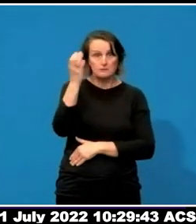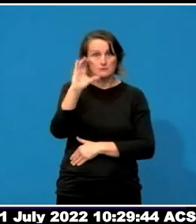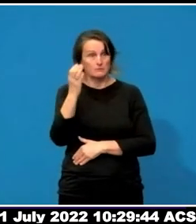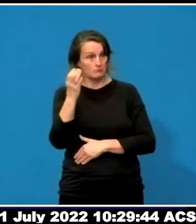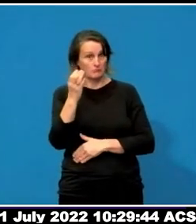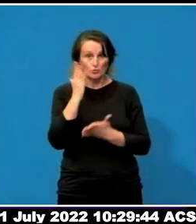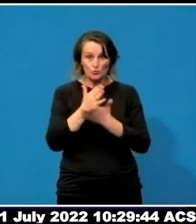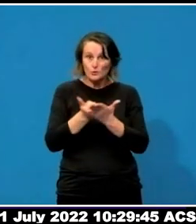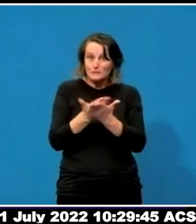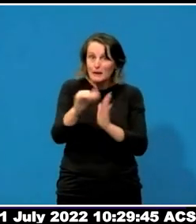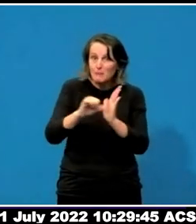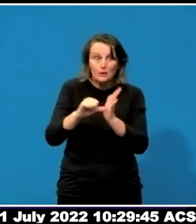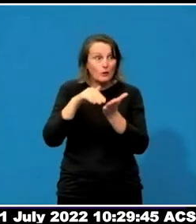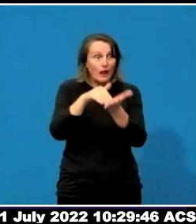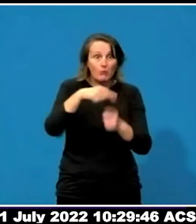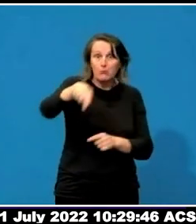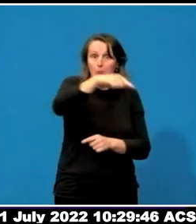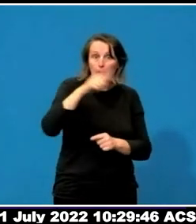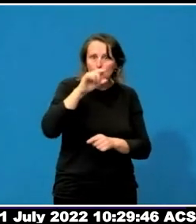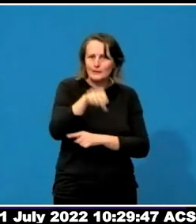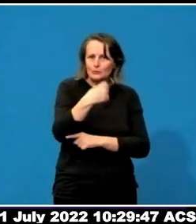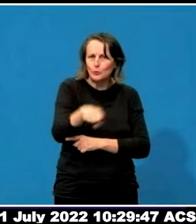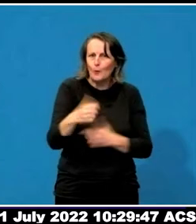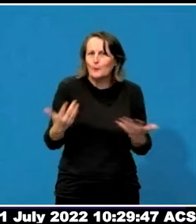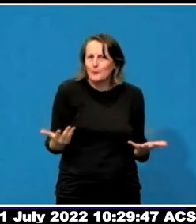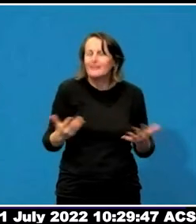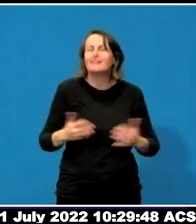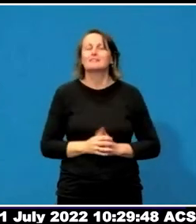In addition to considering the position of First Nations people with disability who are